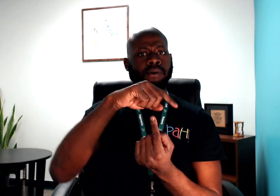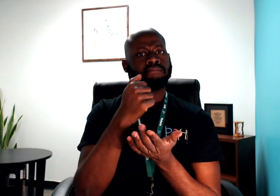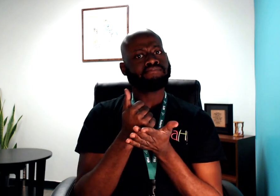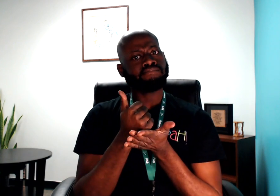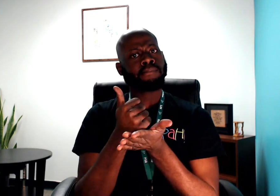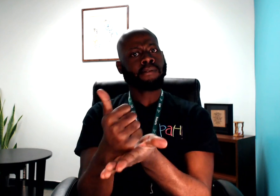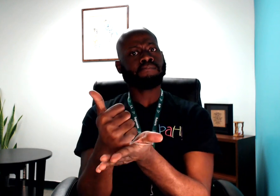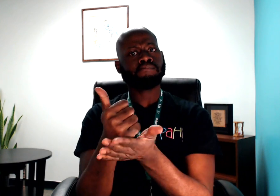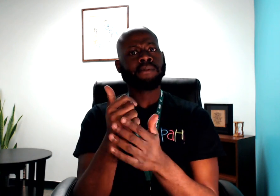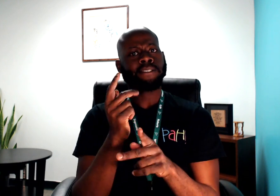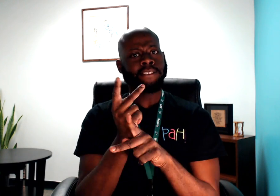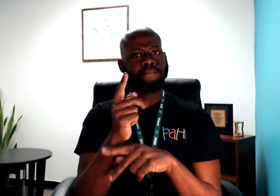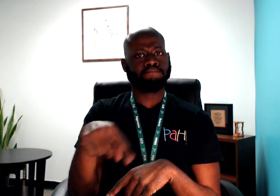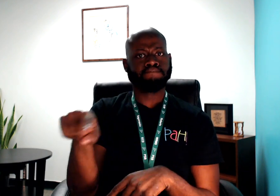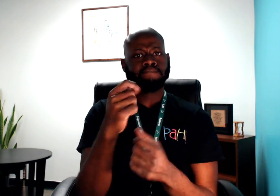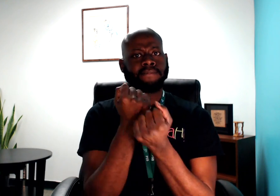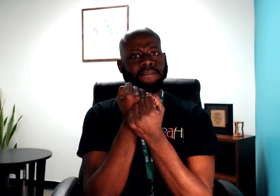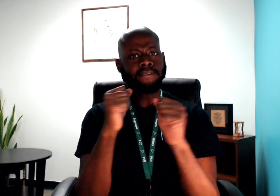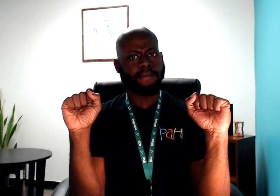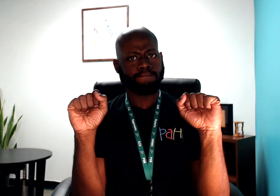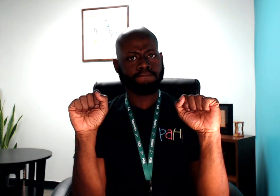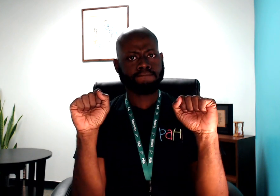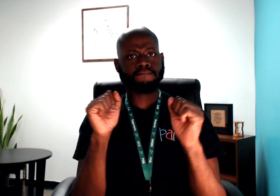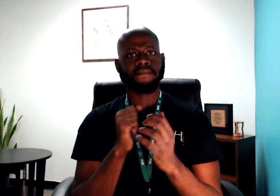around them are helping to keep them safe.